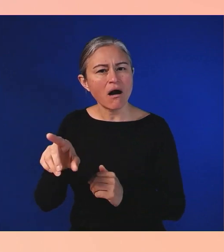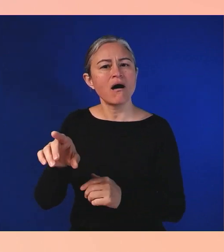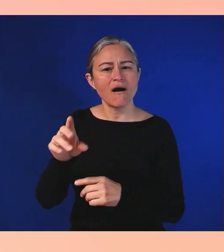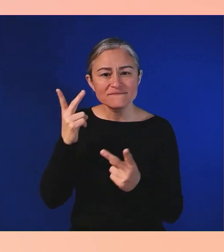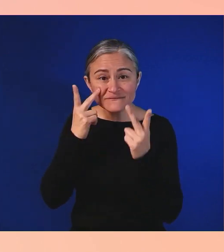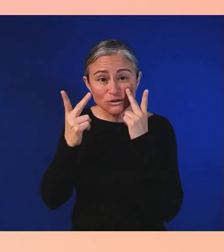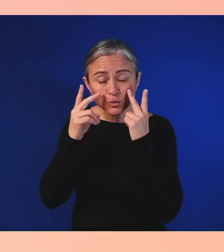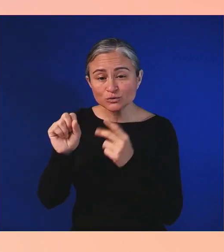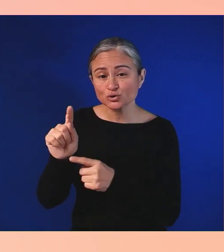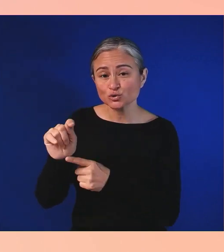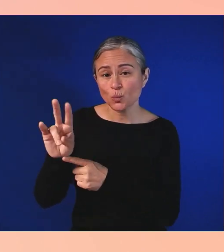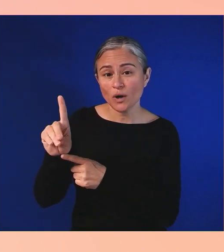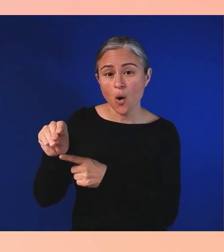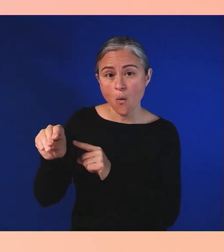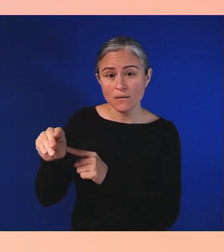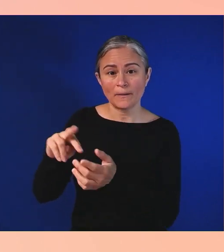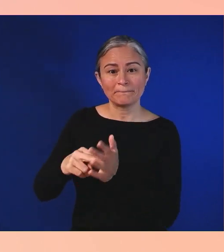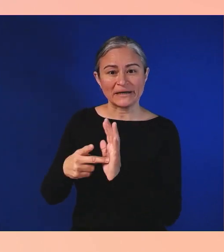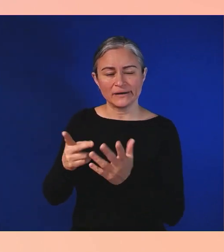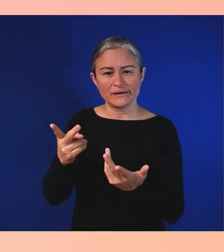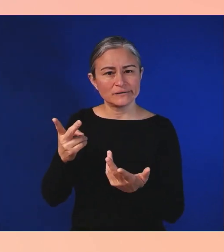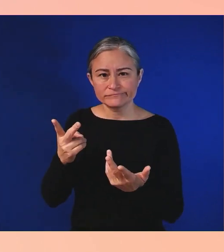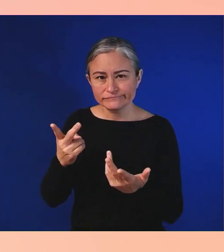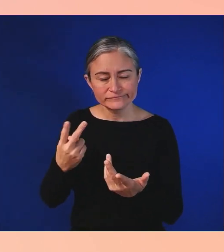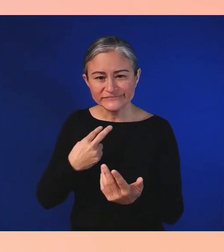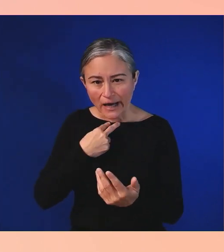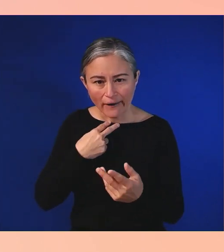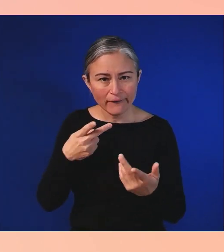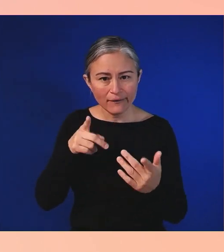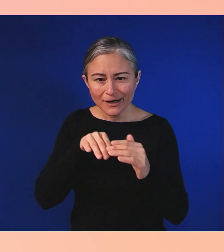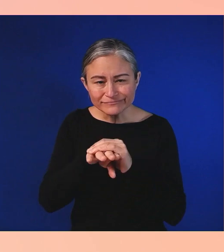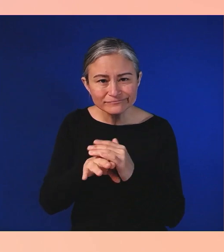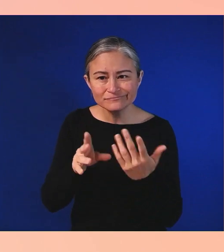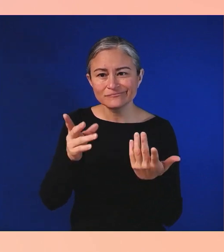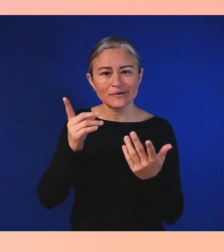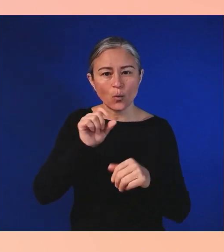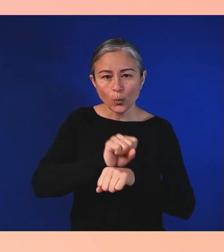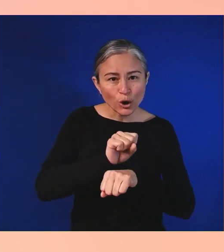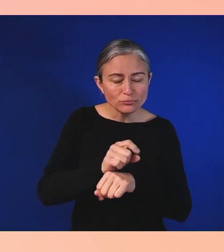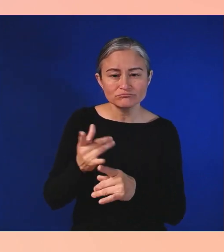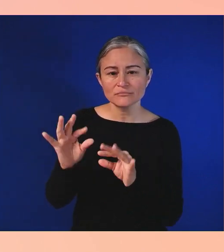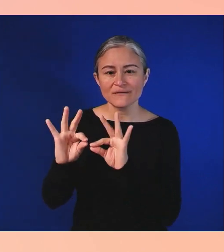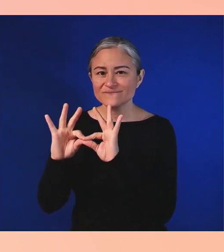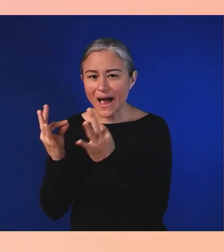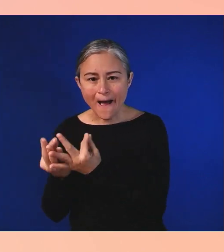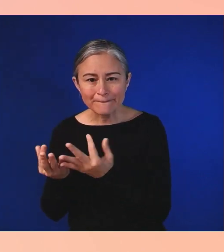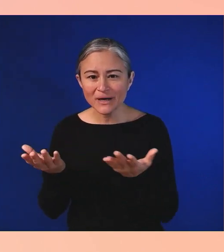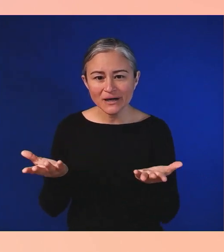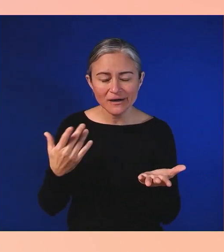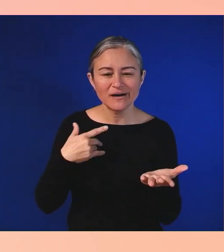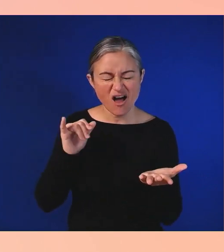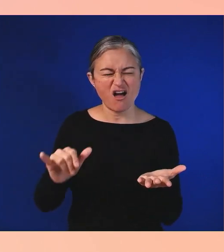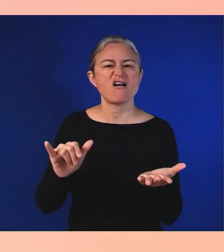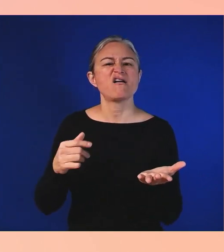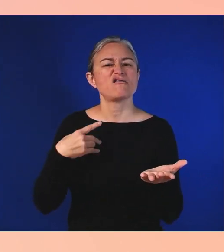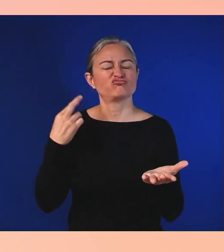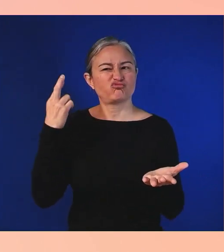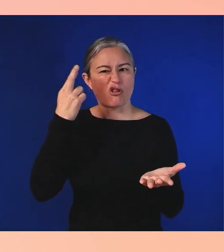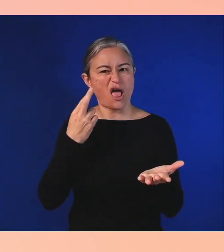accessibility changes lives and that's why I'm so inspired by the work we've been doing to make our products work better for more people,